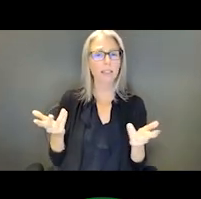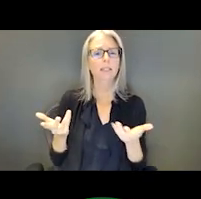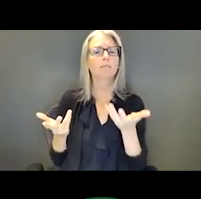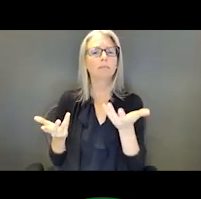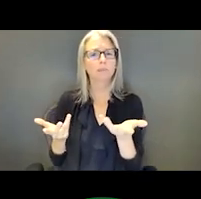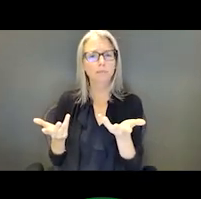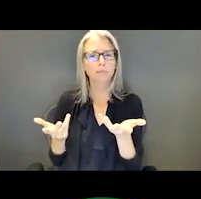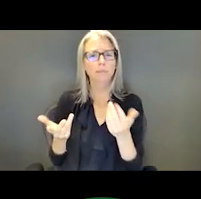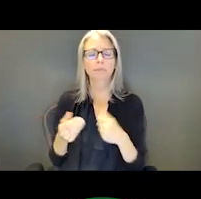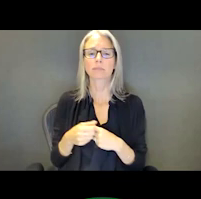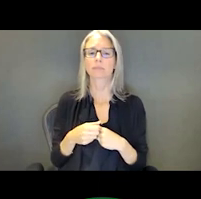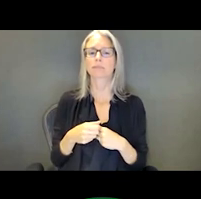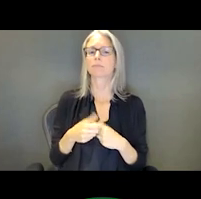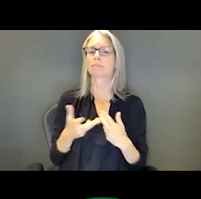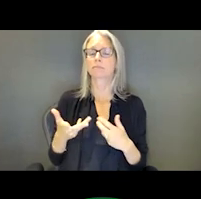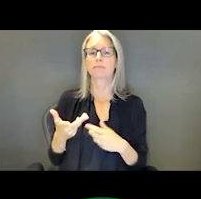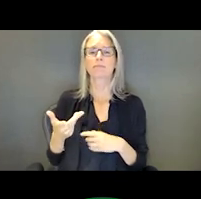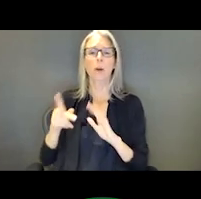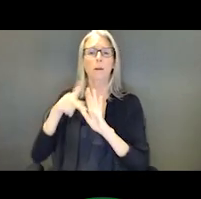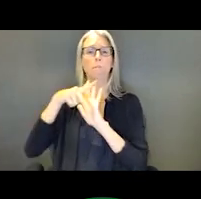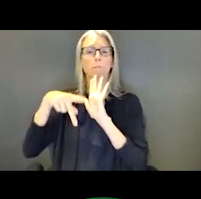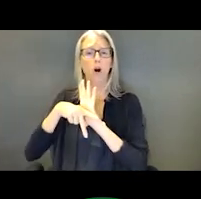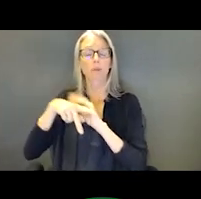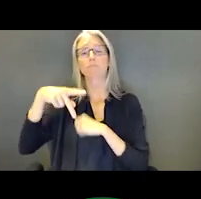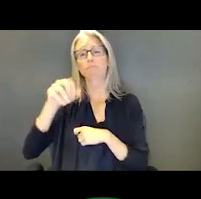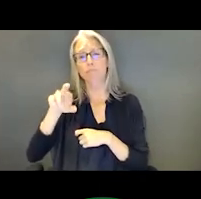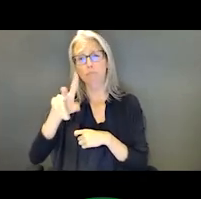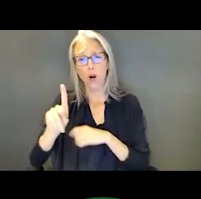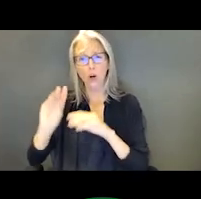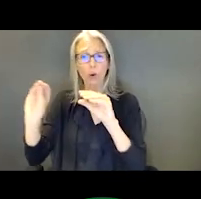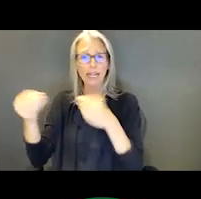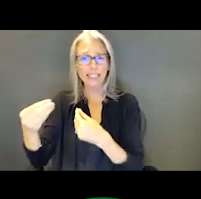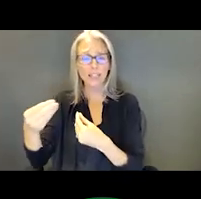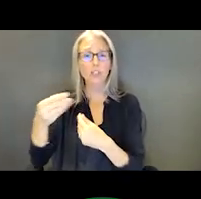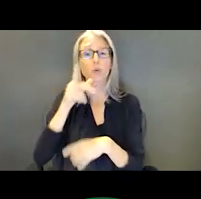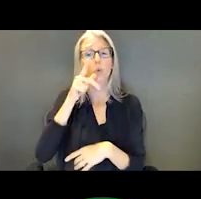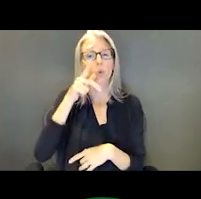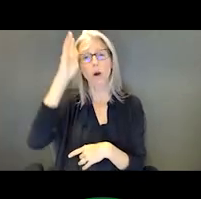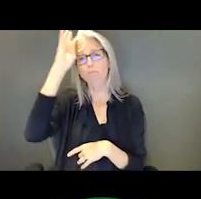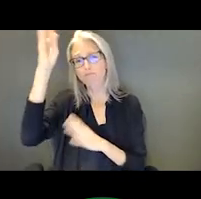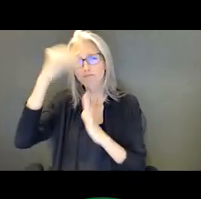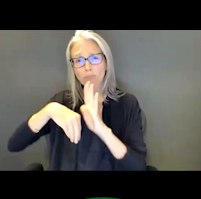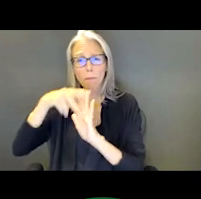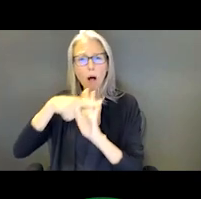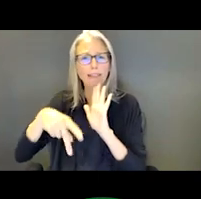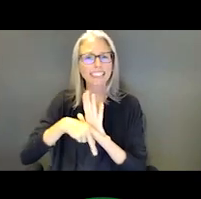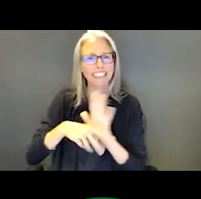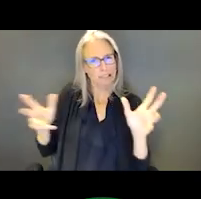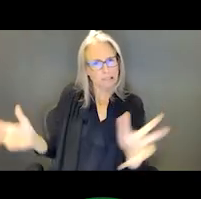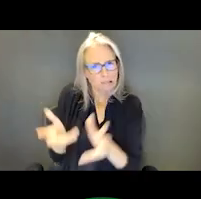and implement change at their parks. Yeah, absolutely. First of all, I'd like to apologize to Glennis. I realized I called